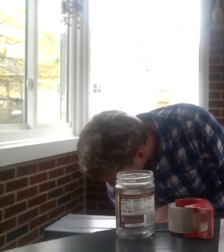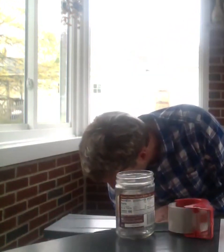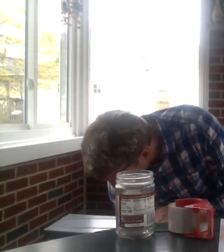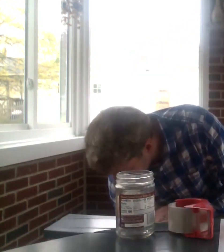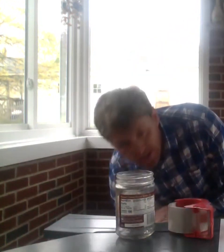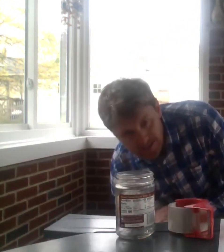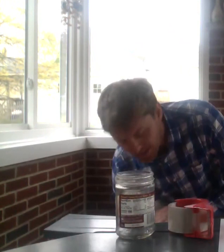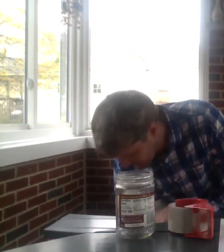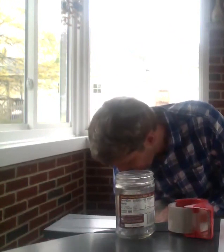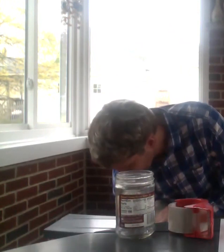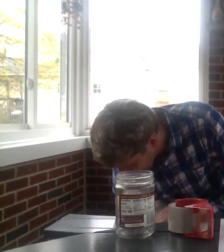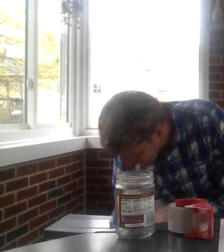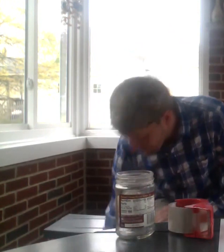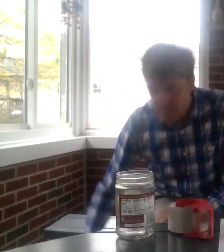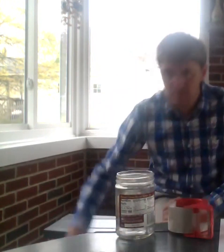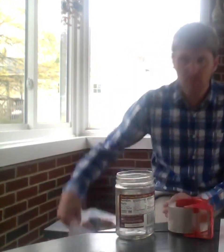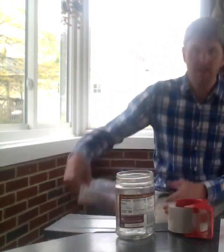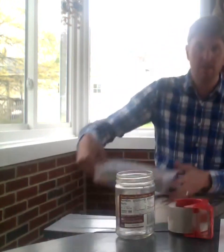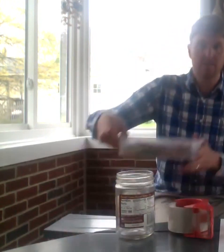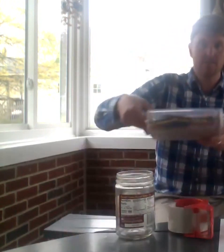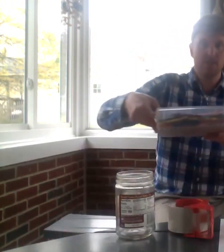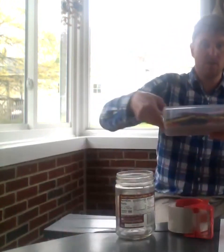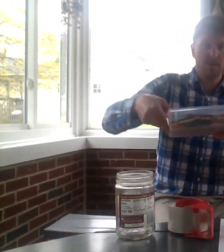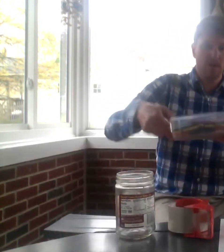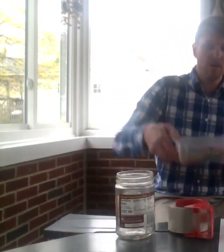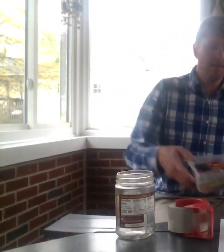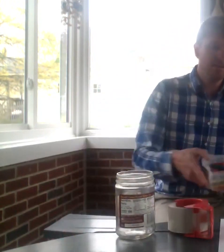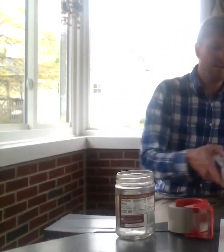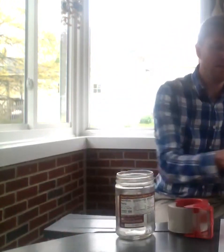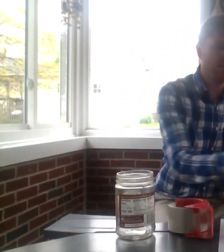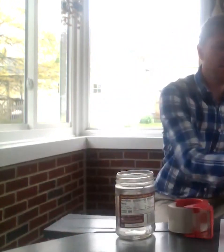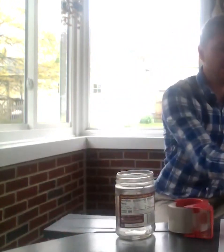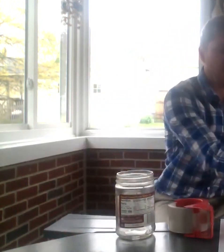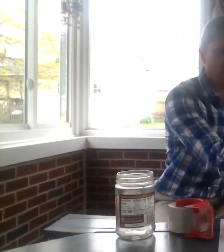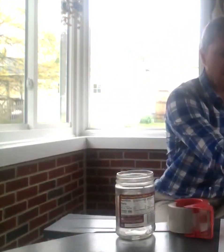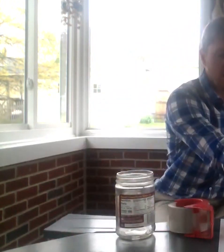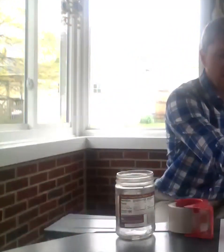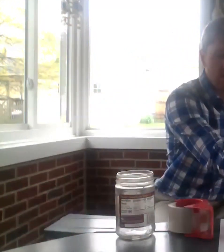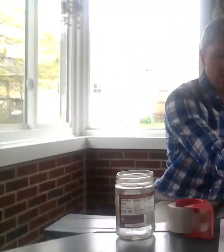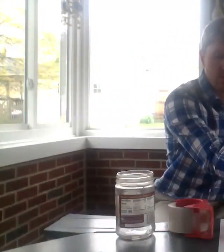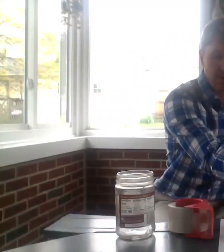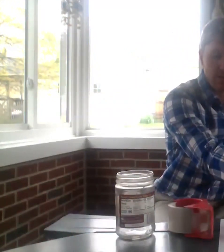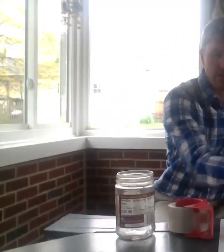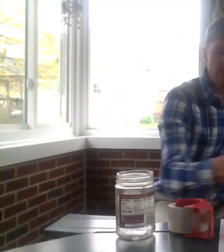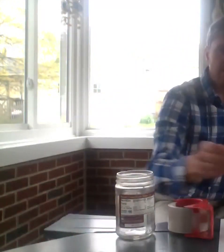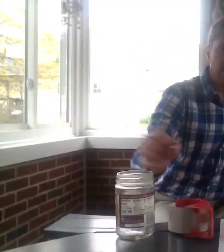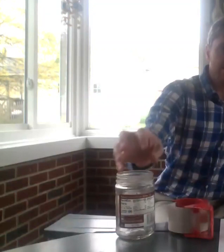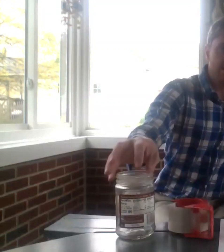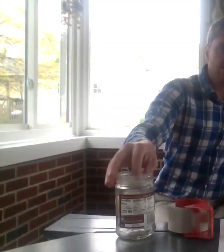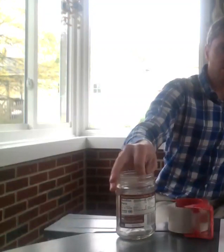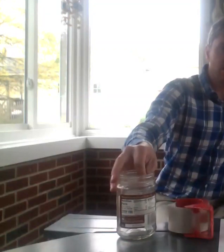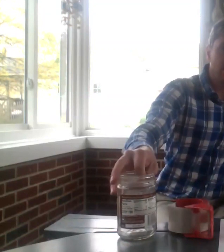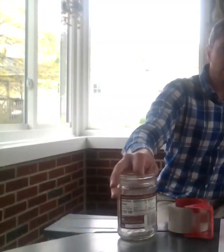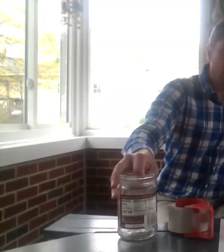so what you're gonna do for this is we're gonna I know at our house we have lots and lots of pencils,